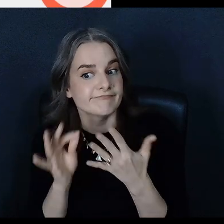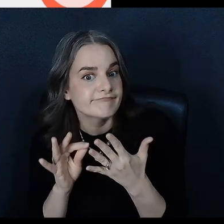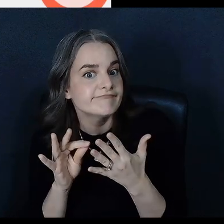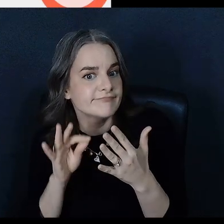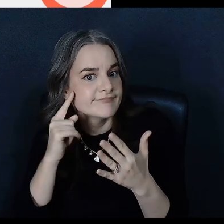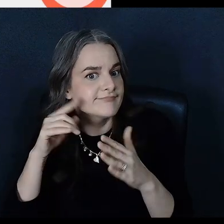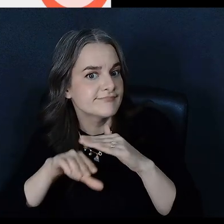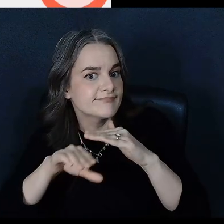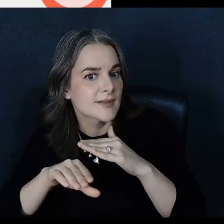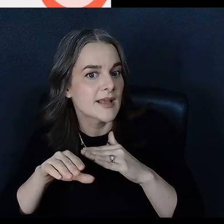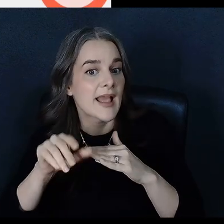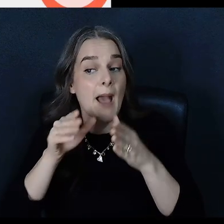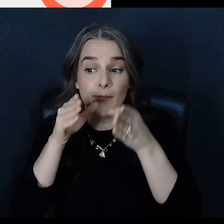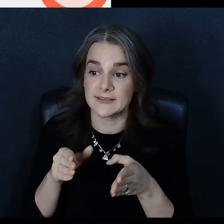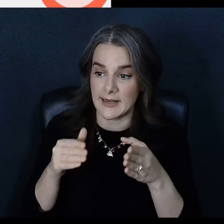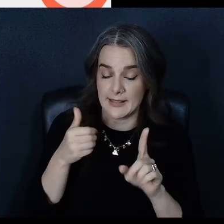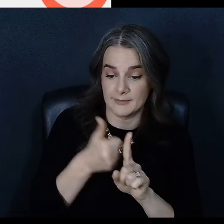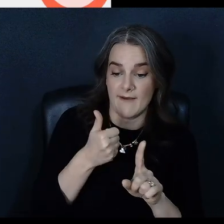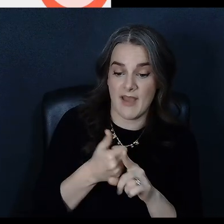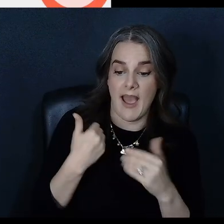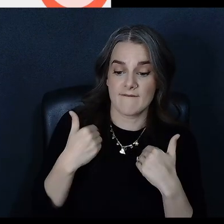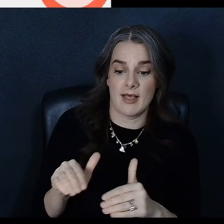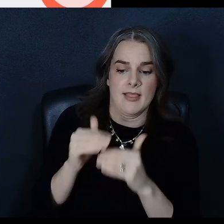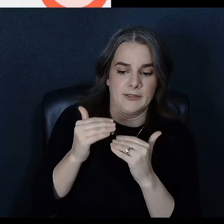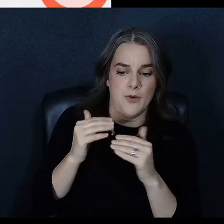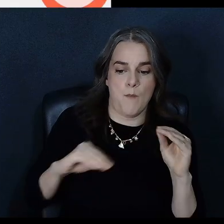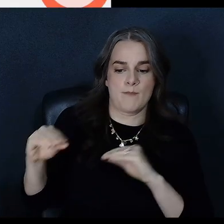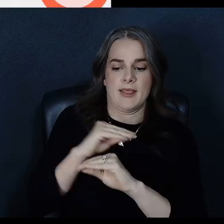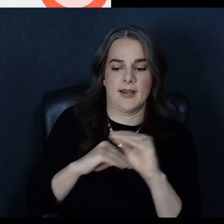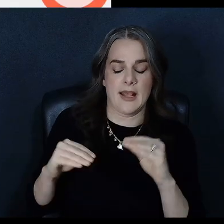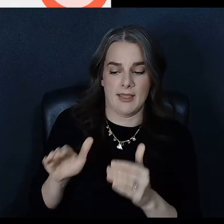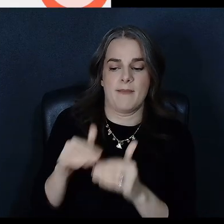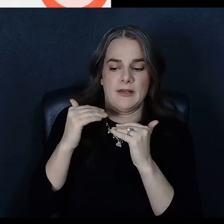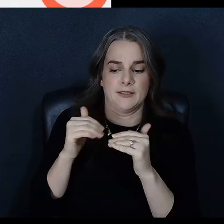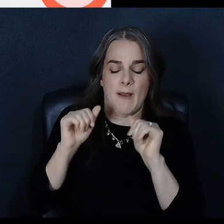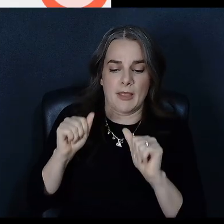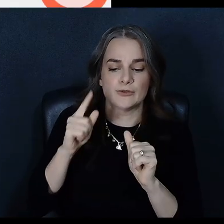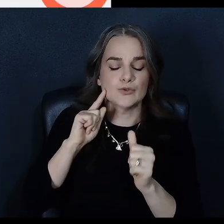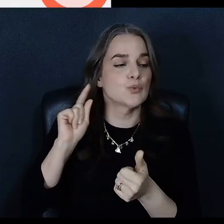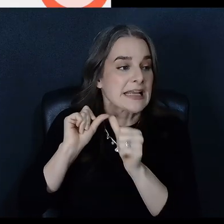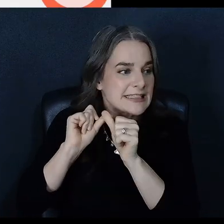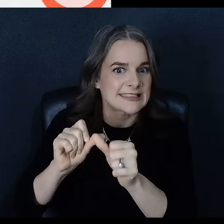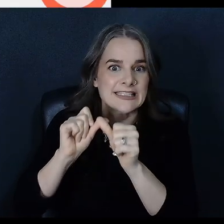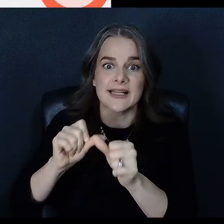mobility or limited ability to consistently select choices,